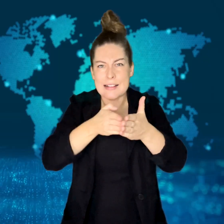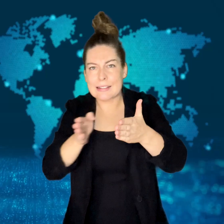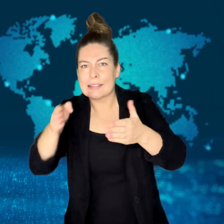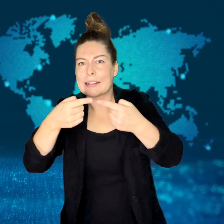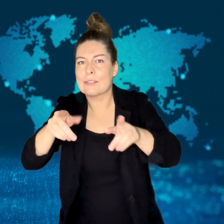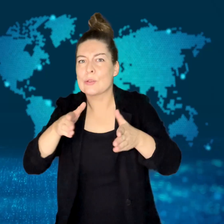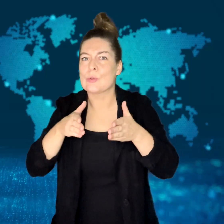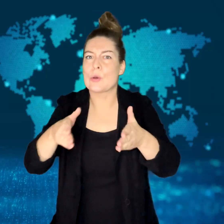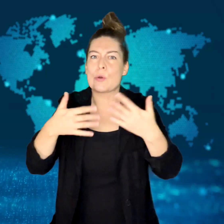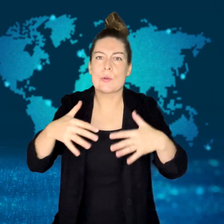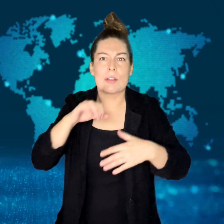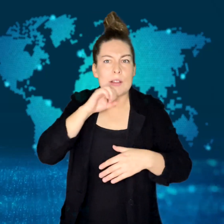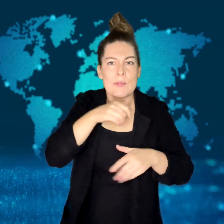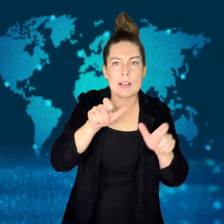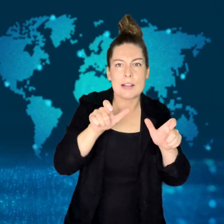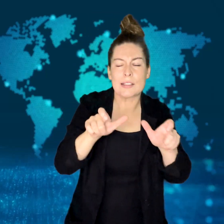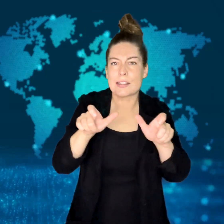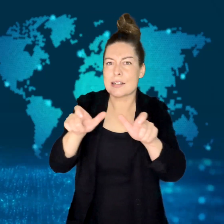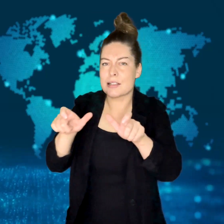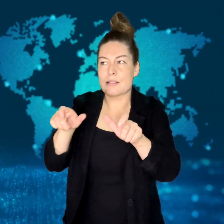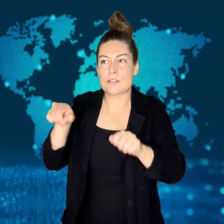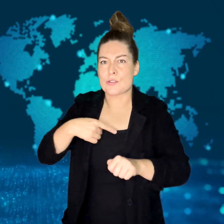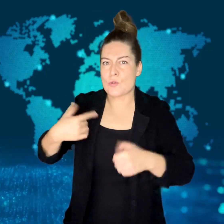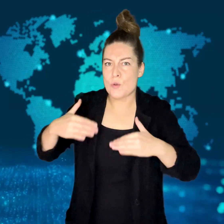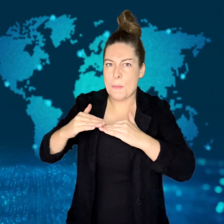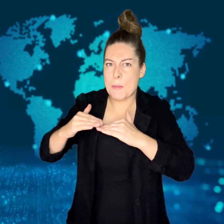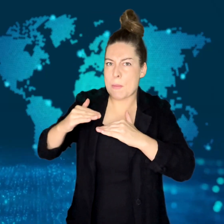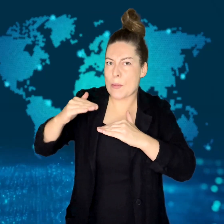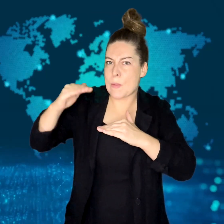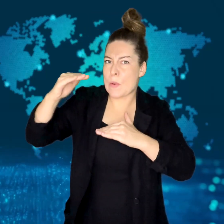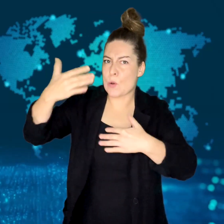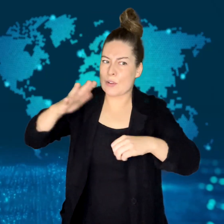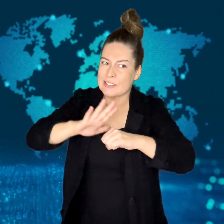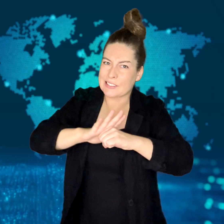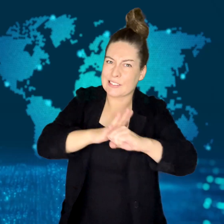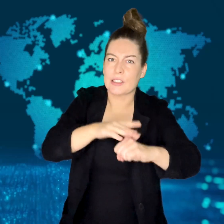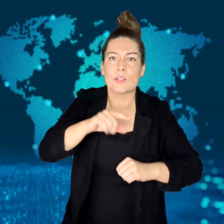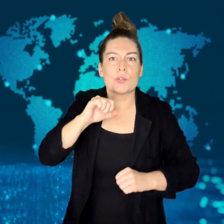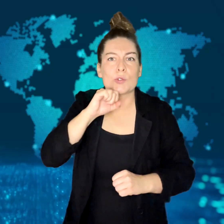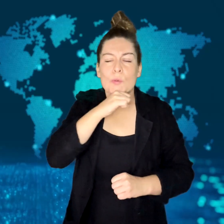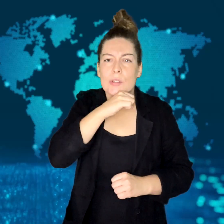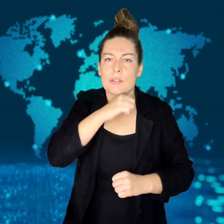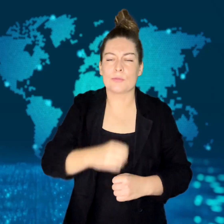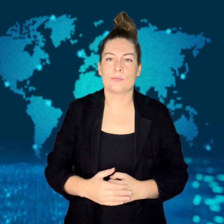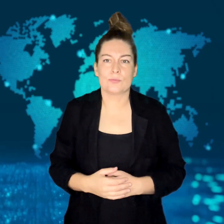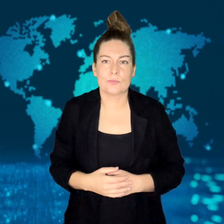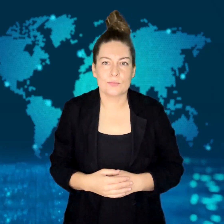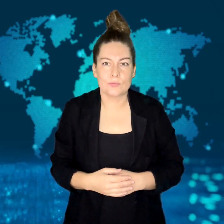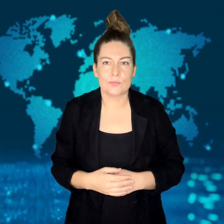has increased its pressure on the island of Taiwan.